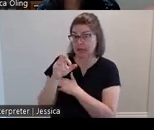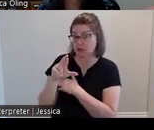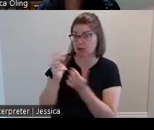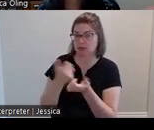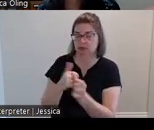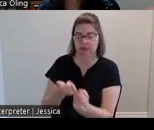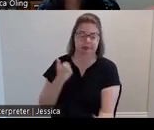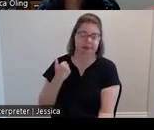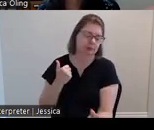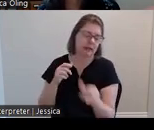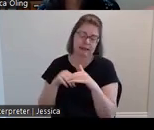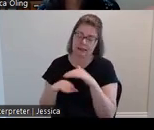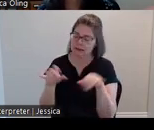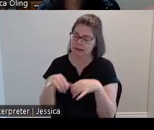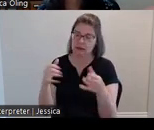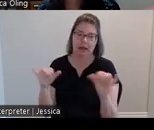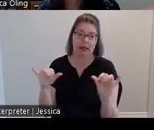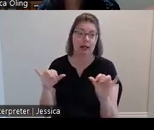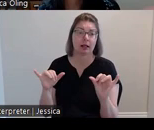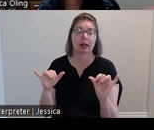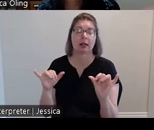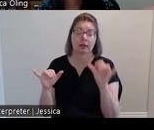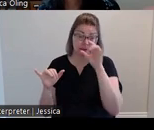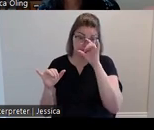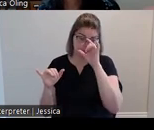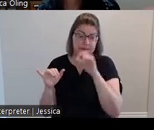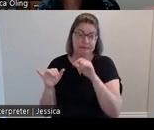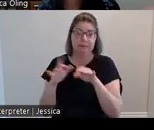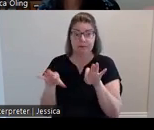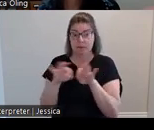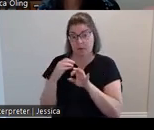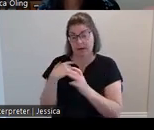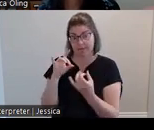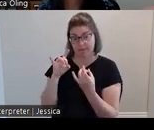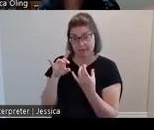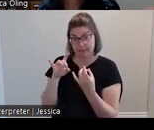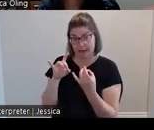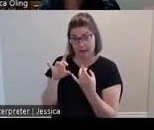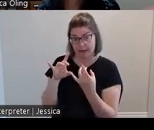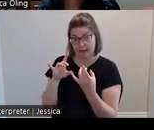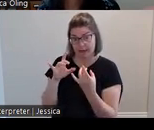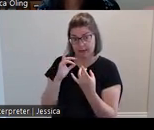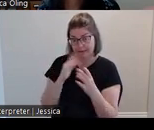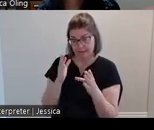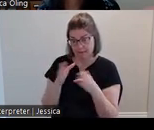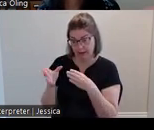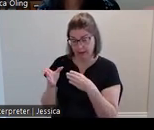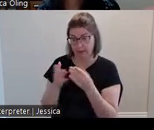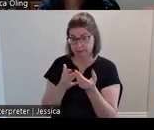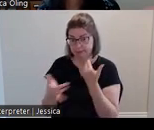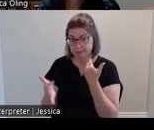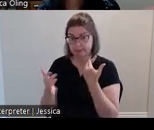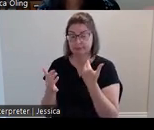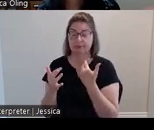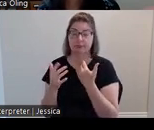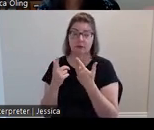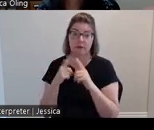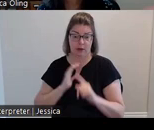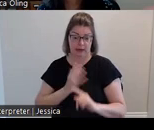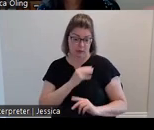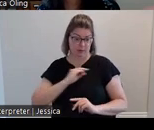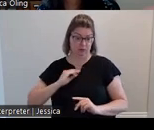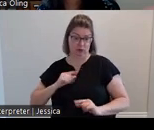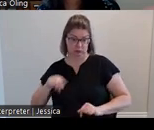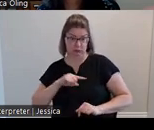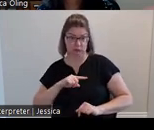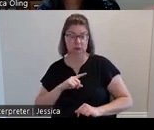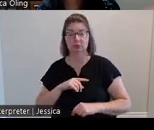and have a path forward for our, um, members, um, and for the rest of the SUNY community.